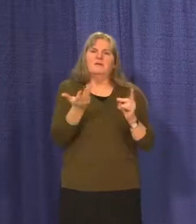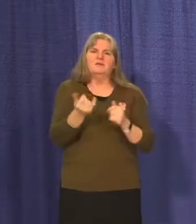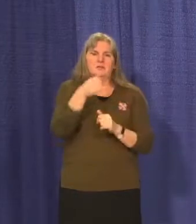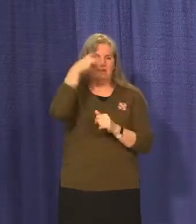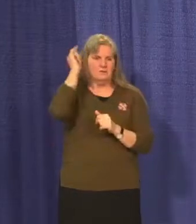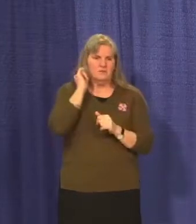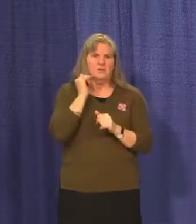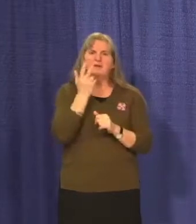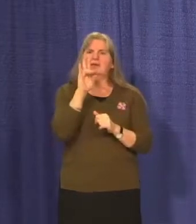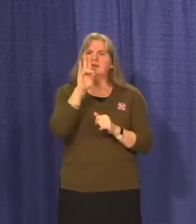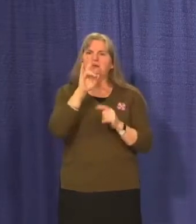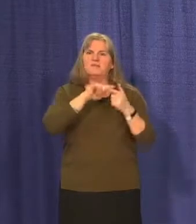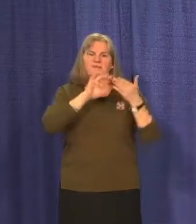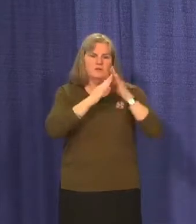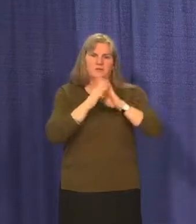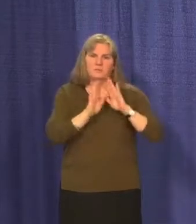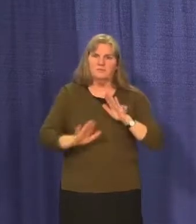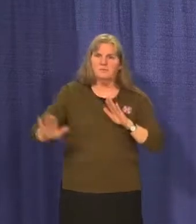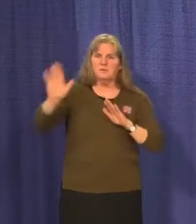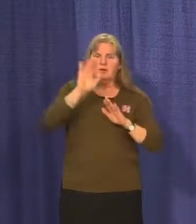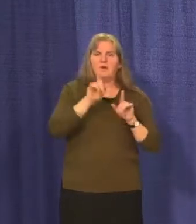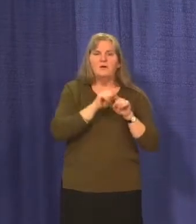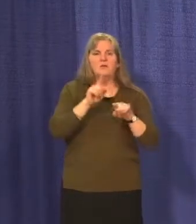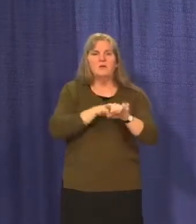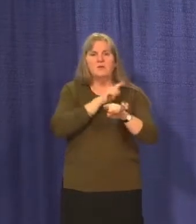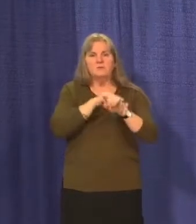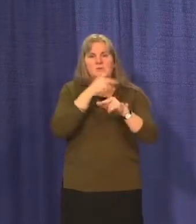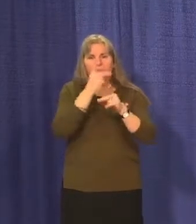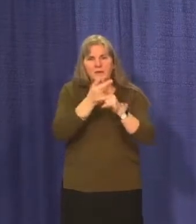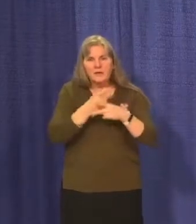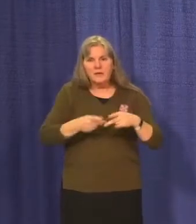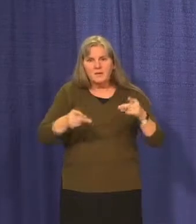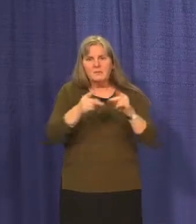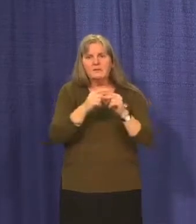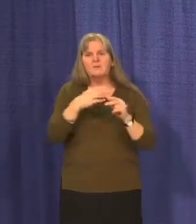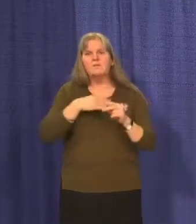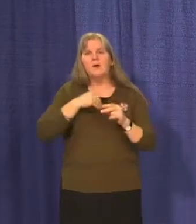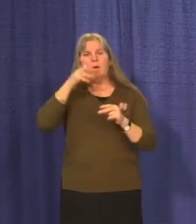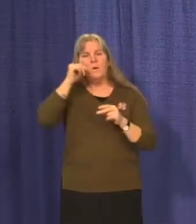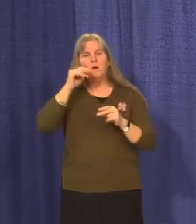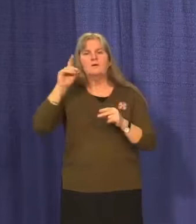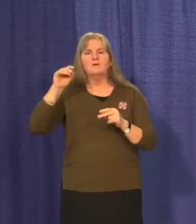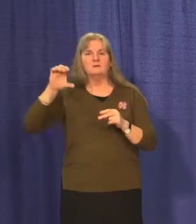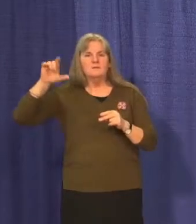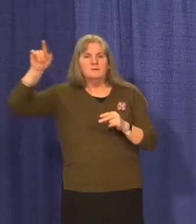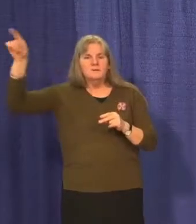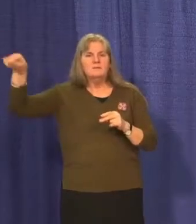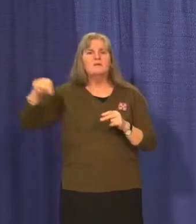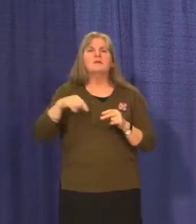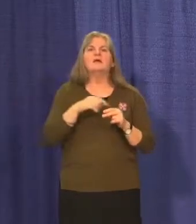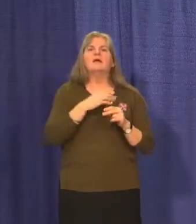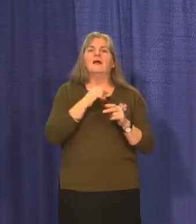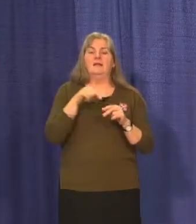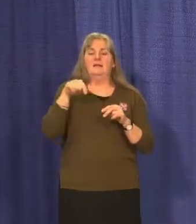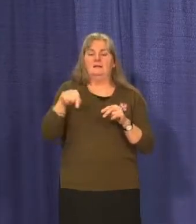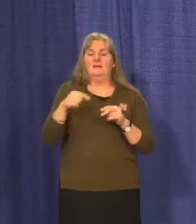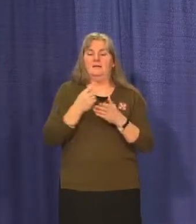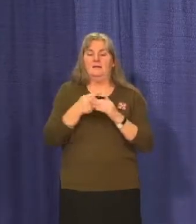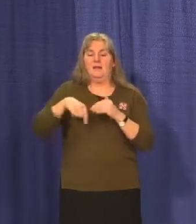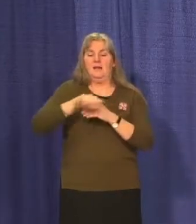Yukoners in seven communities, including long-term -- long-term care residents in Whitehorse and Dawson. And between this week and next